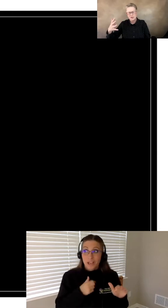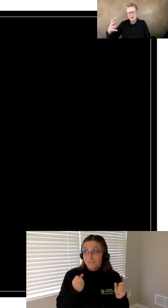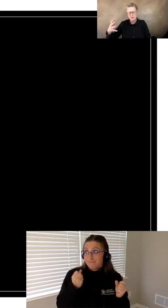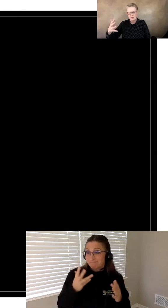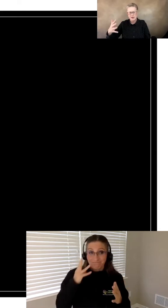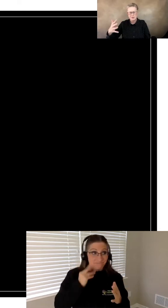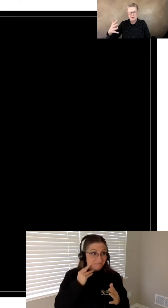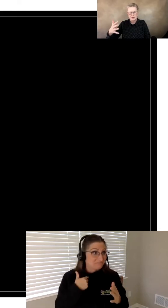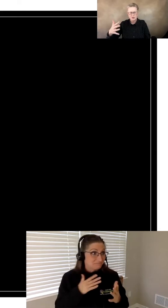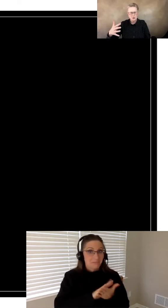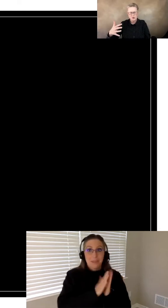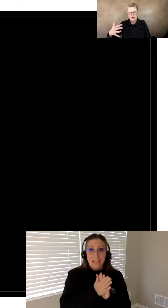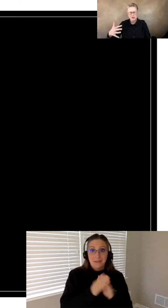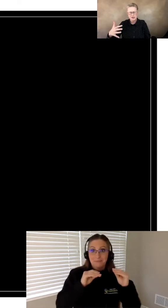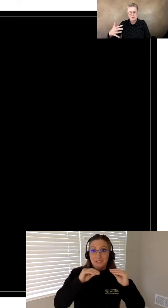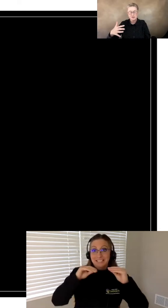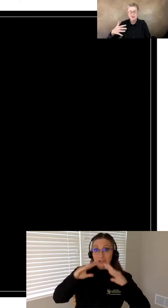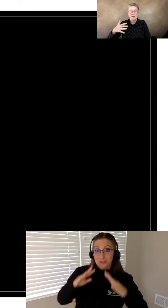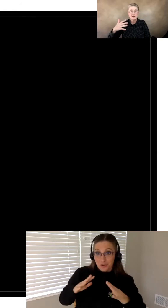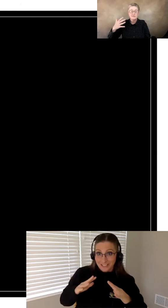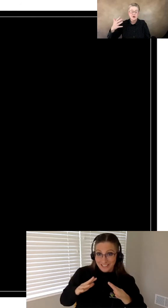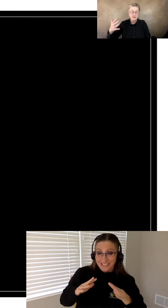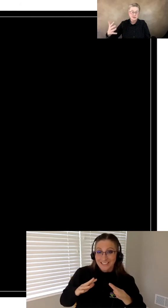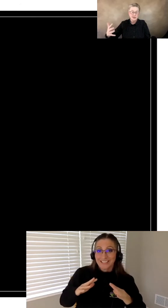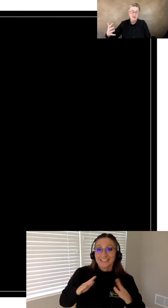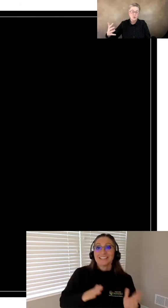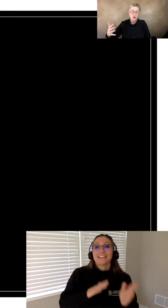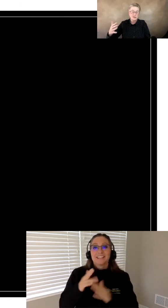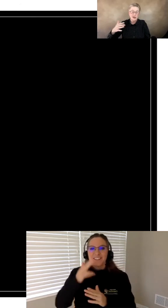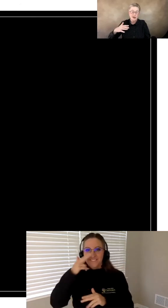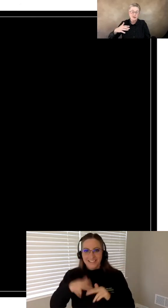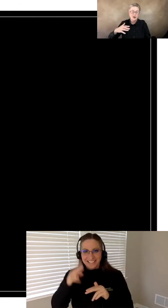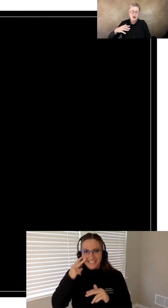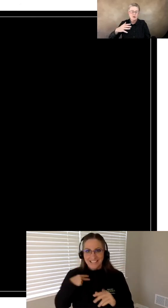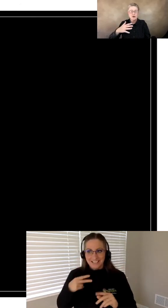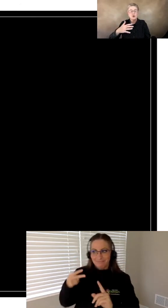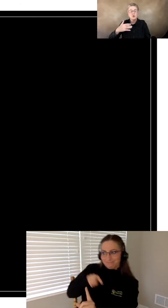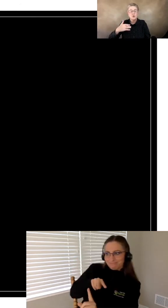that we became the interpreter educators and then fun to see on the one side okay who were